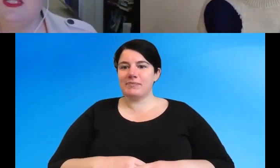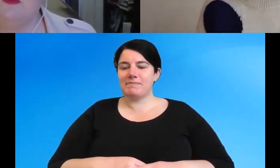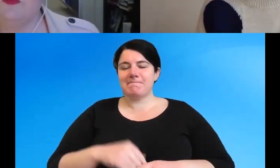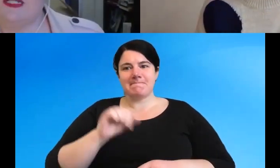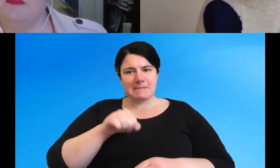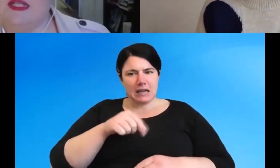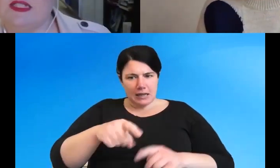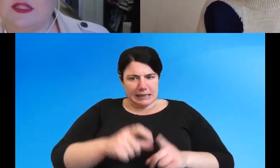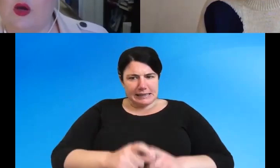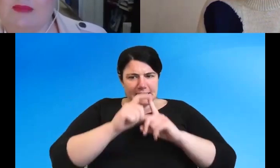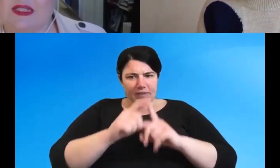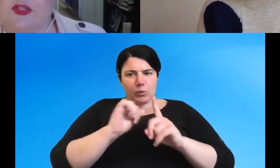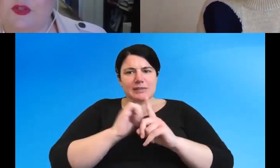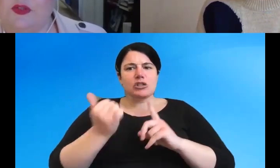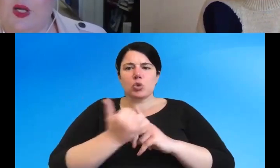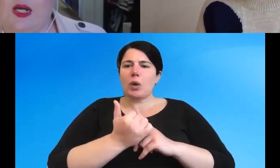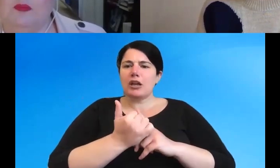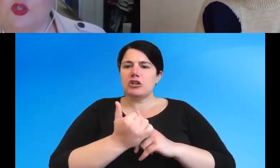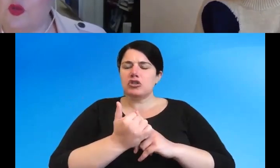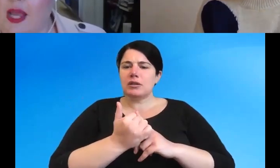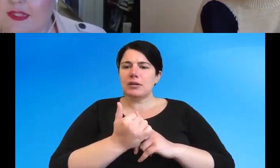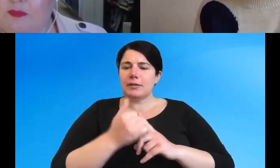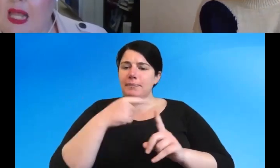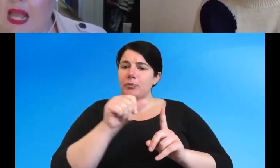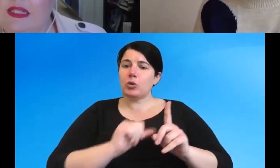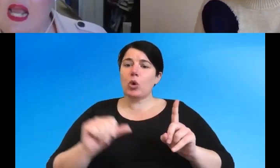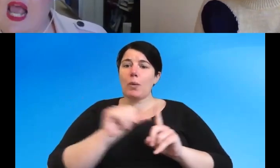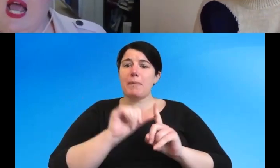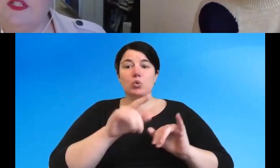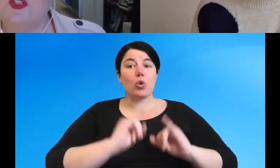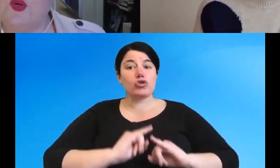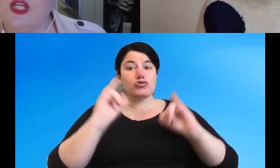One thing I recommend, going back to your crisis plan, I